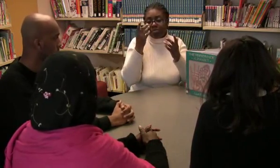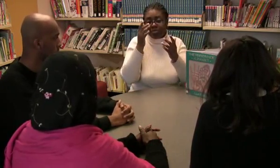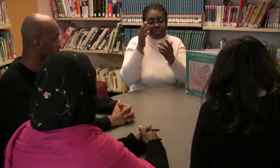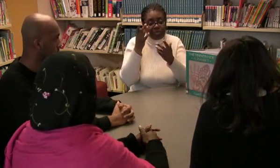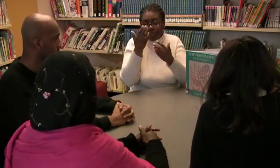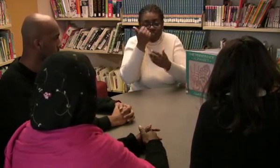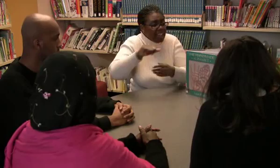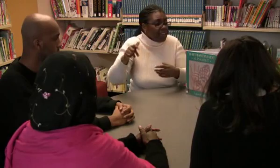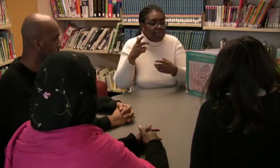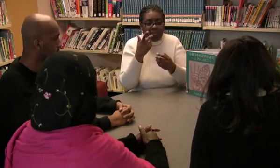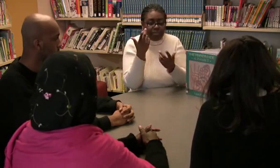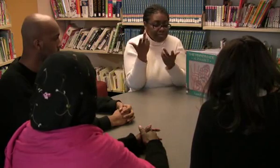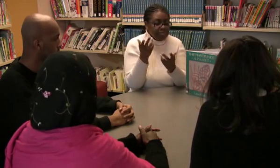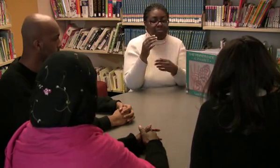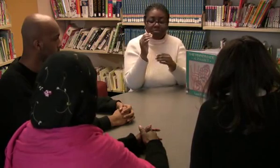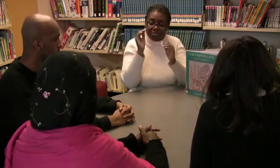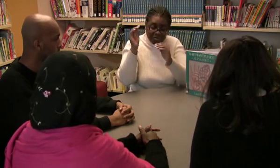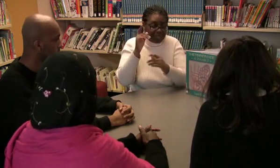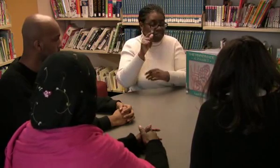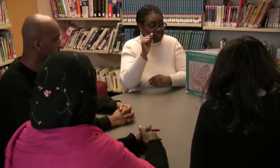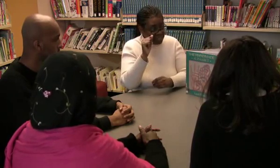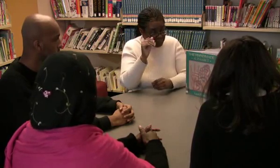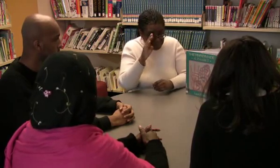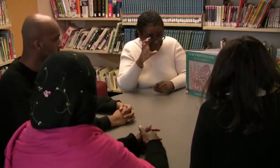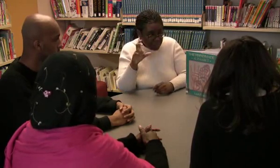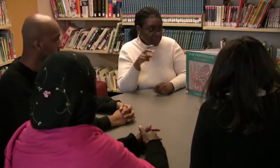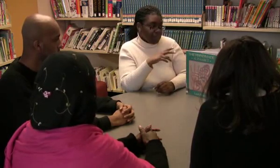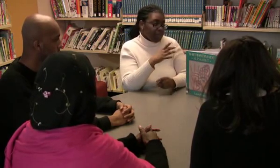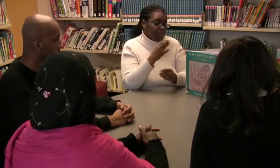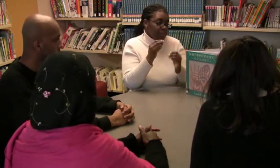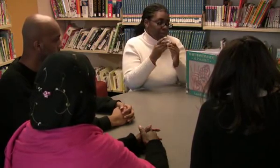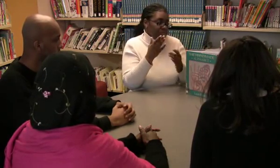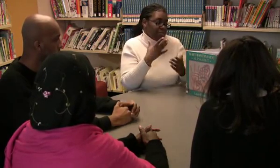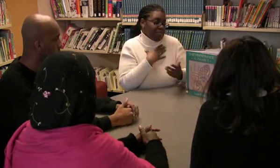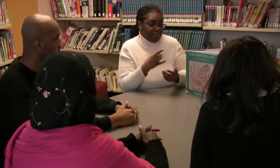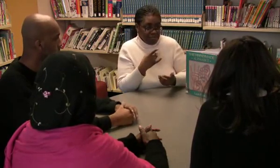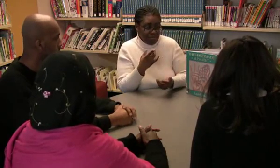hearing people, anybody who wants